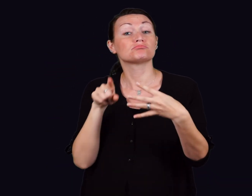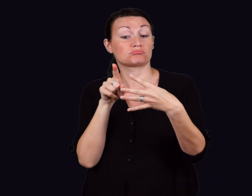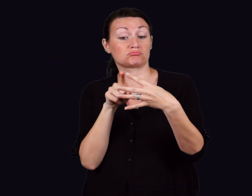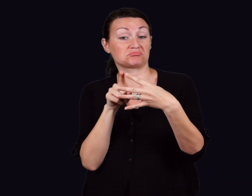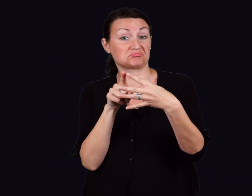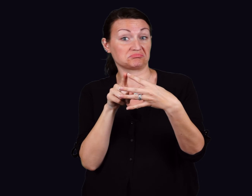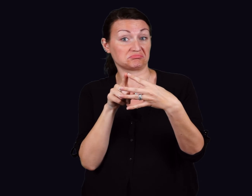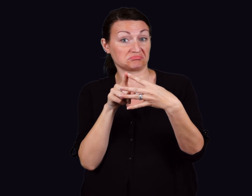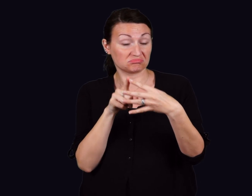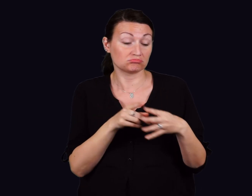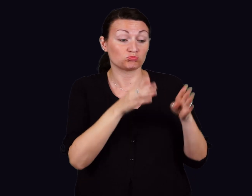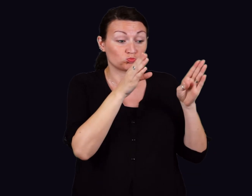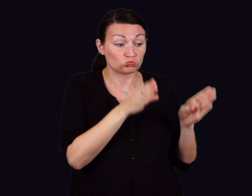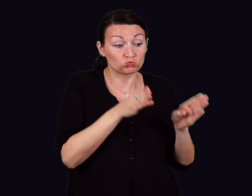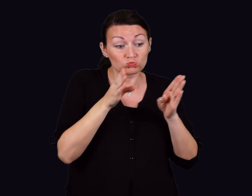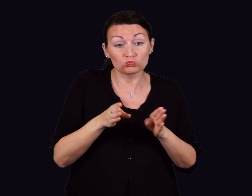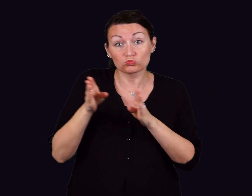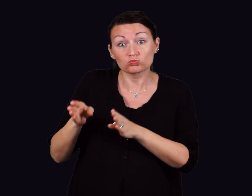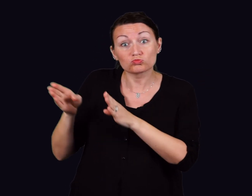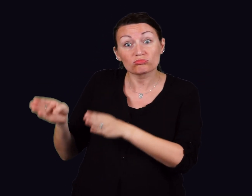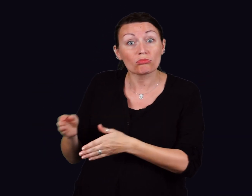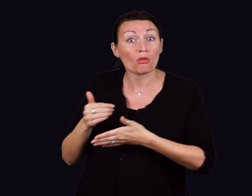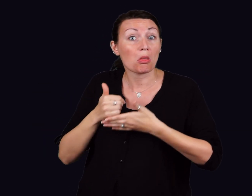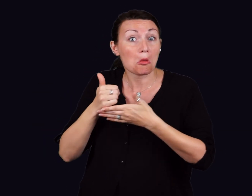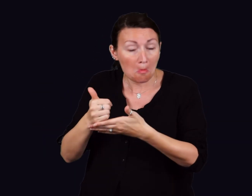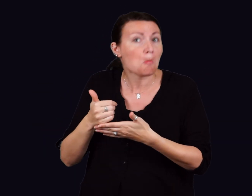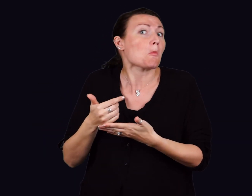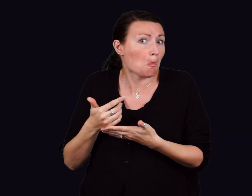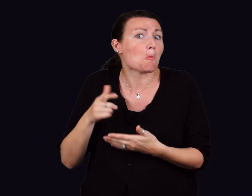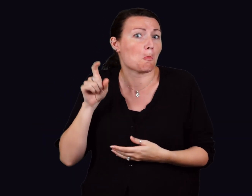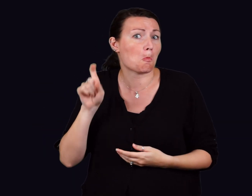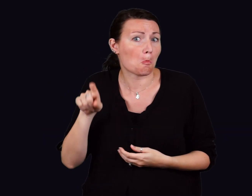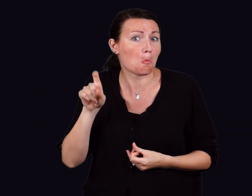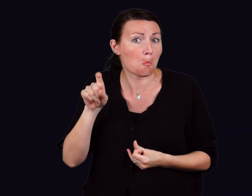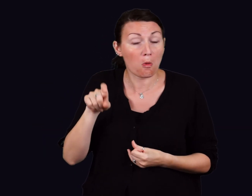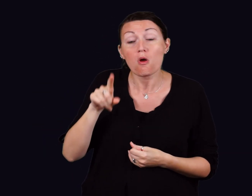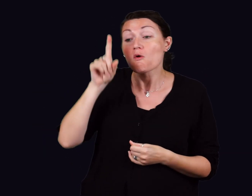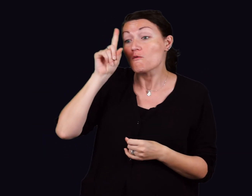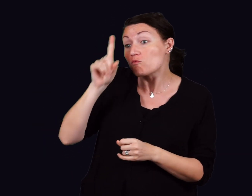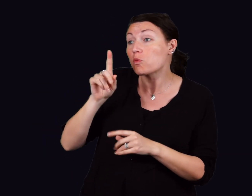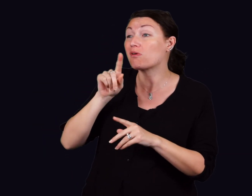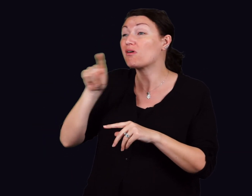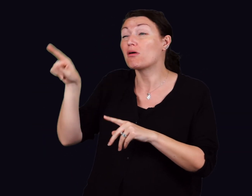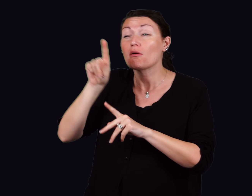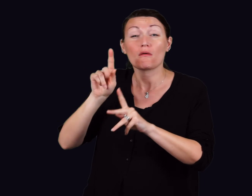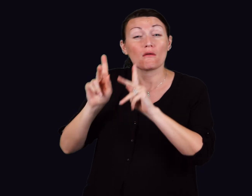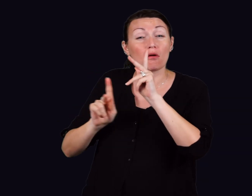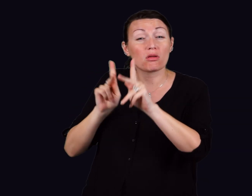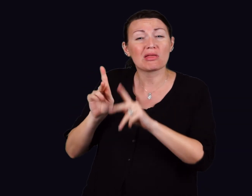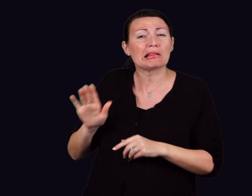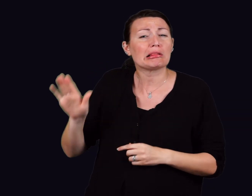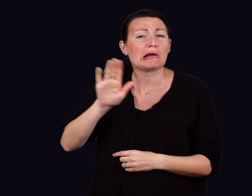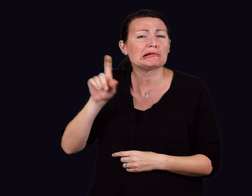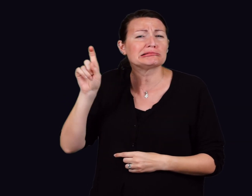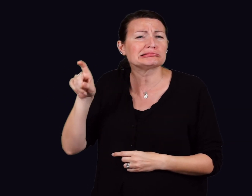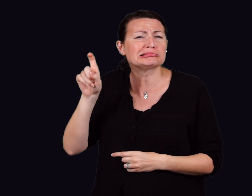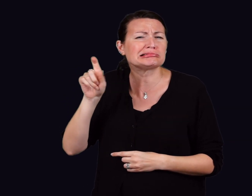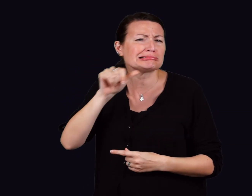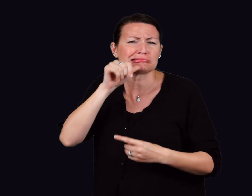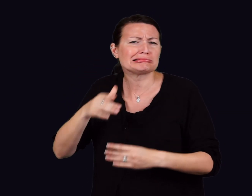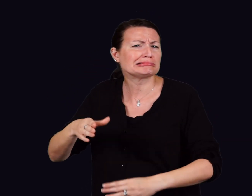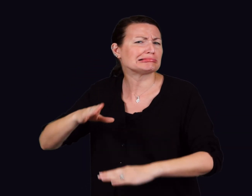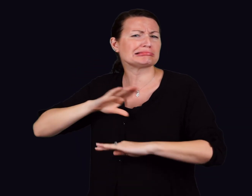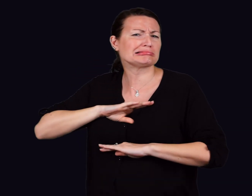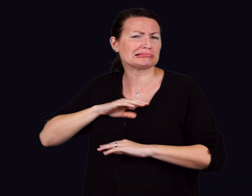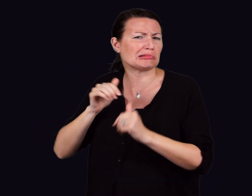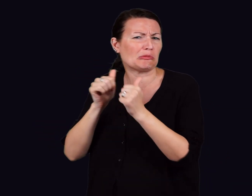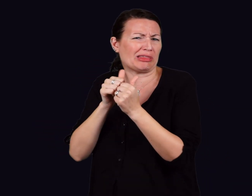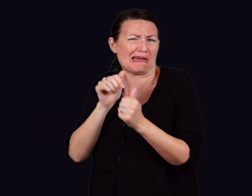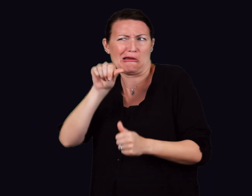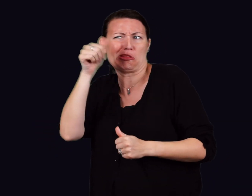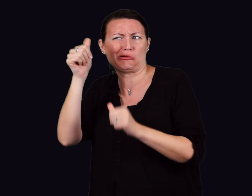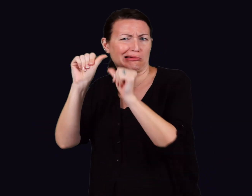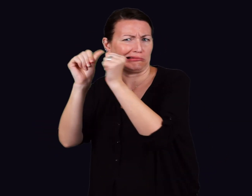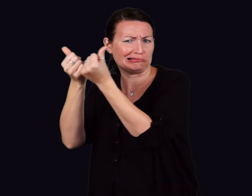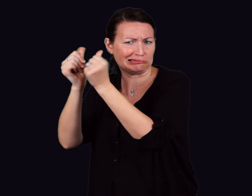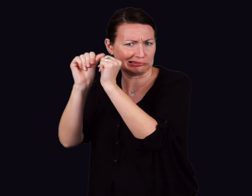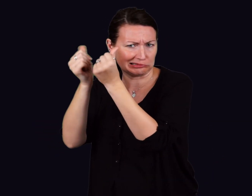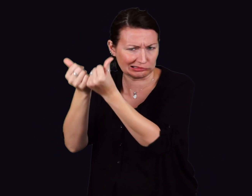*individual assistance, as needed, to people whose needs are not met by other agencies